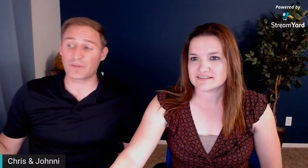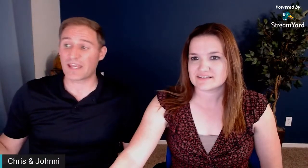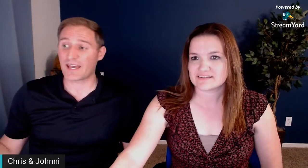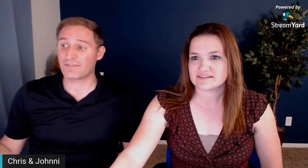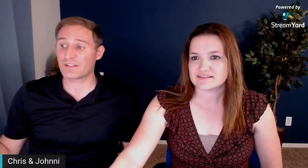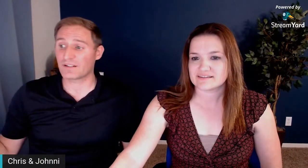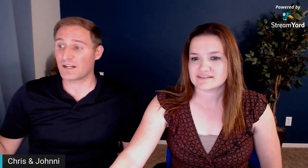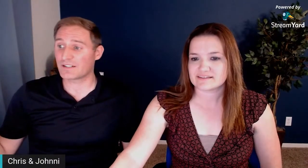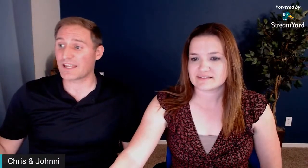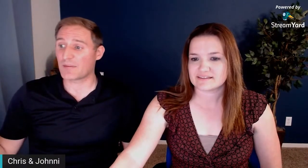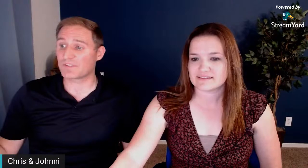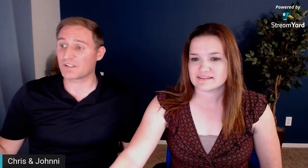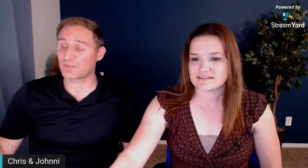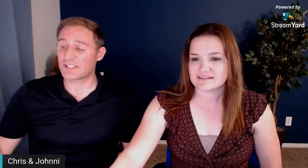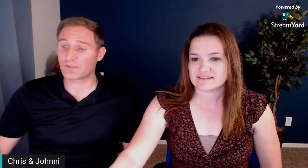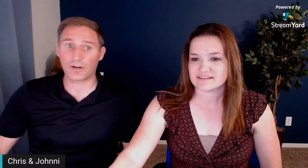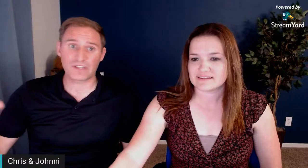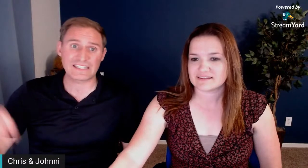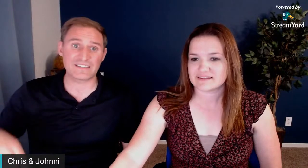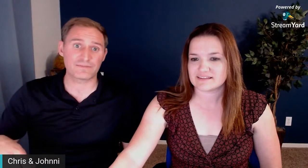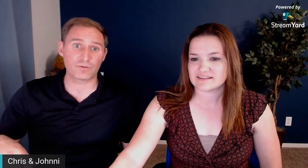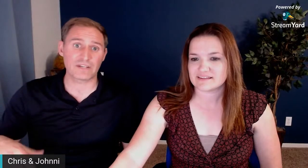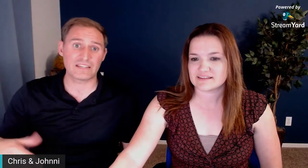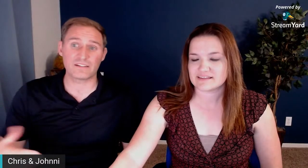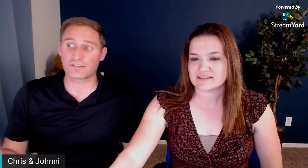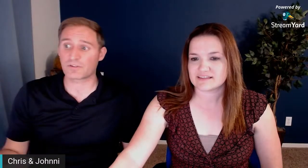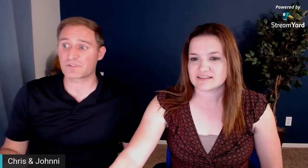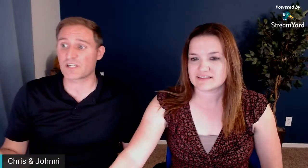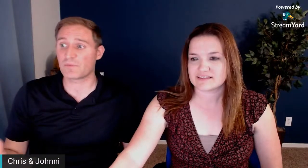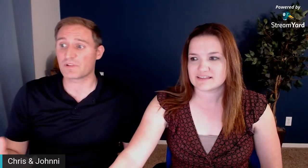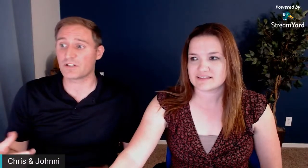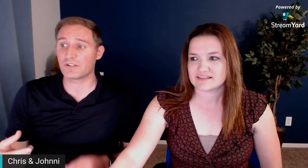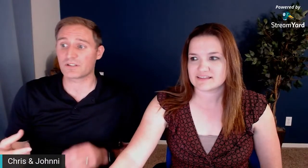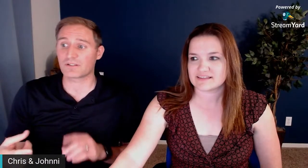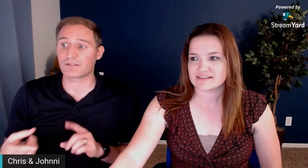we have it on amazon we left all the links for it in the description down below you can